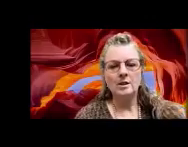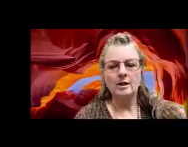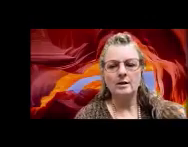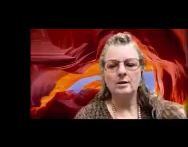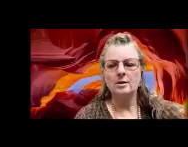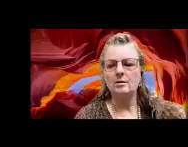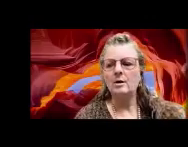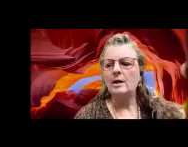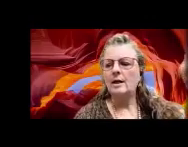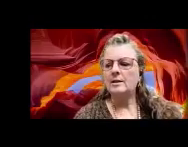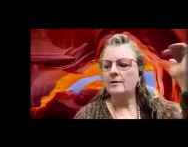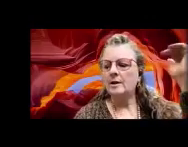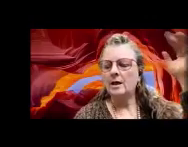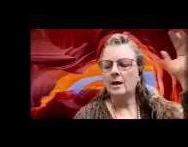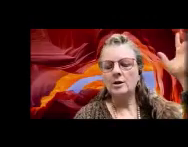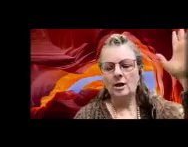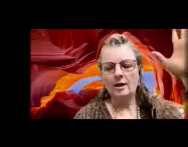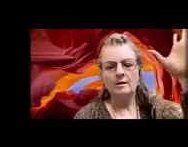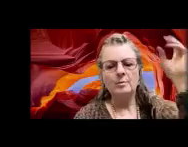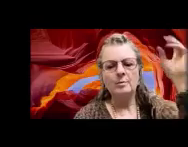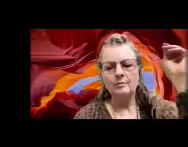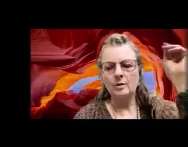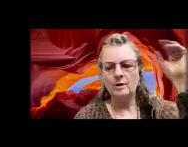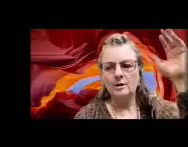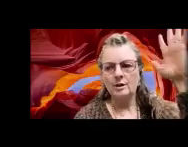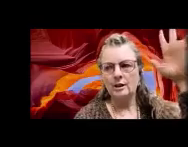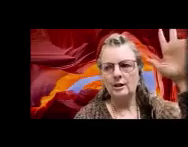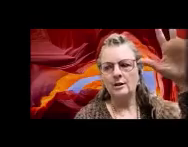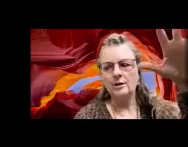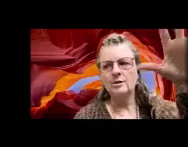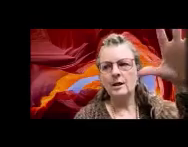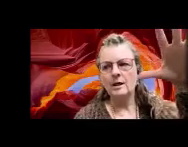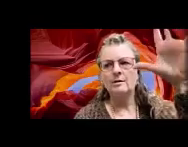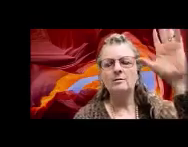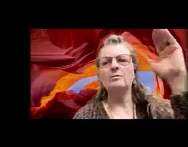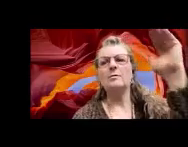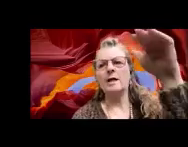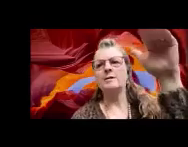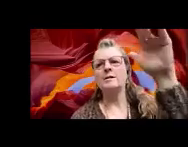child. So as a very young child, before she learns how to mask